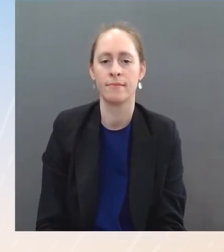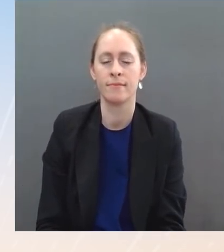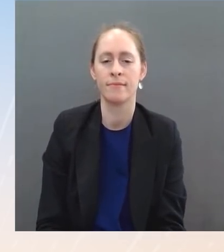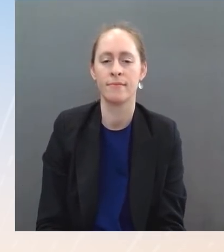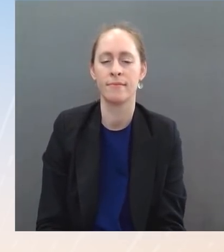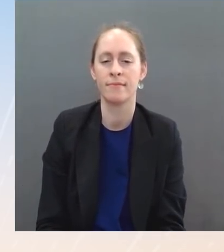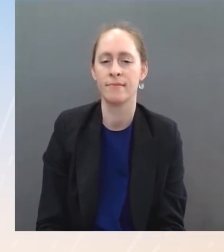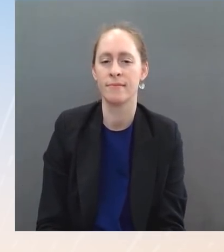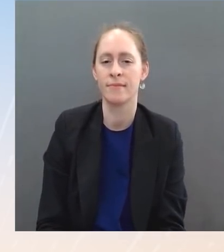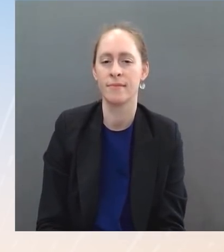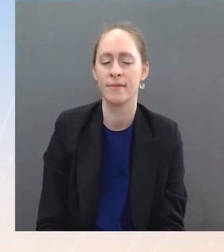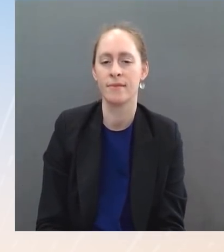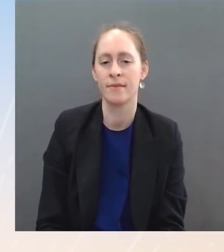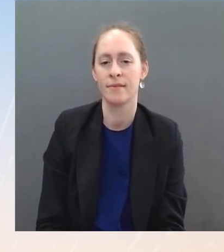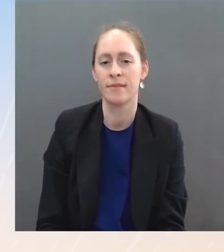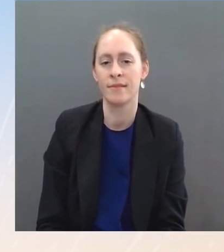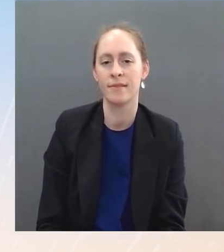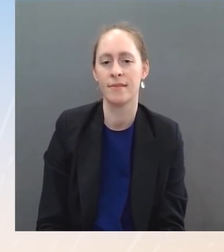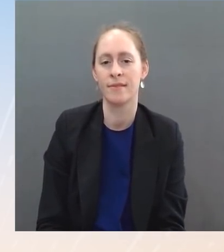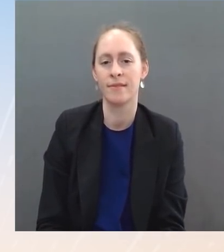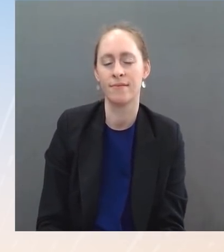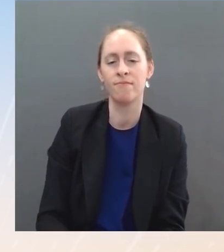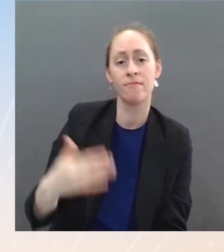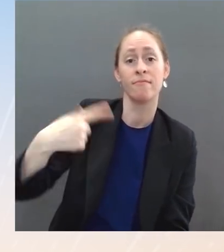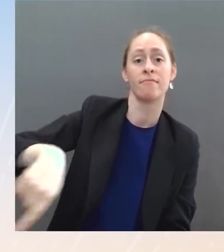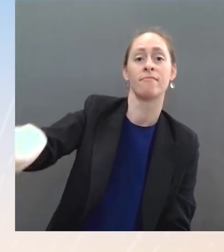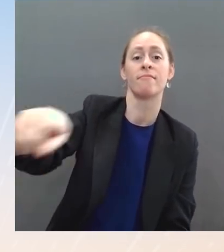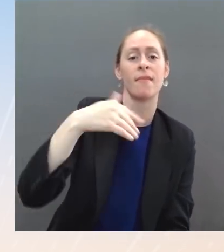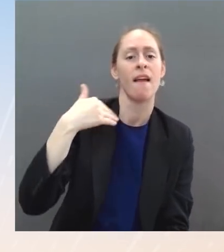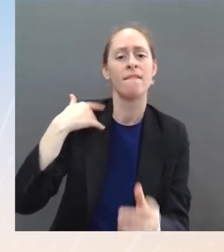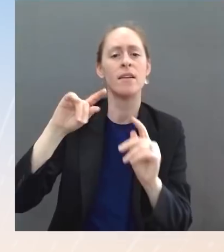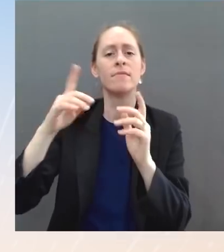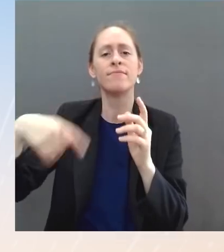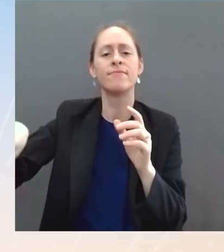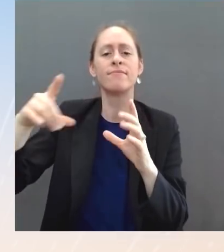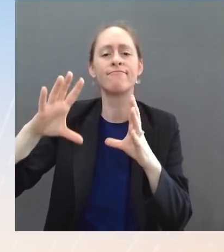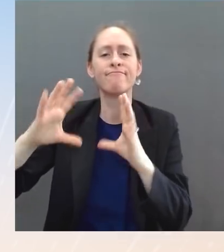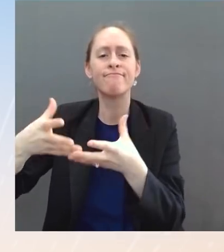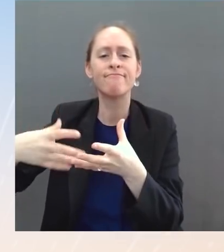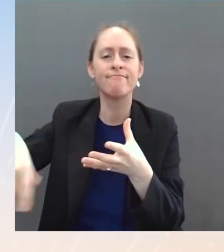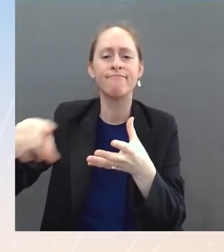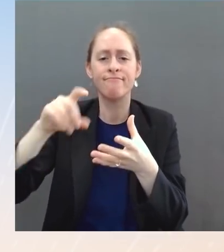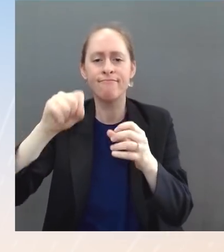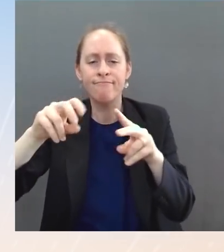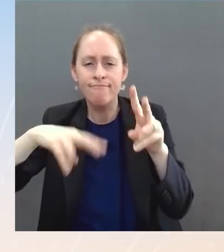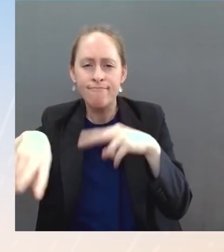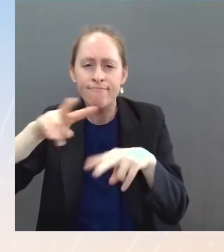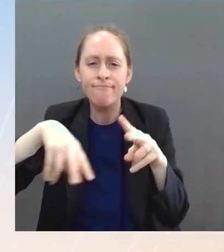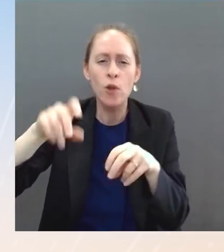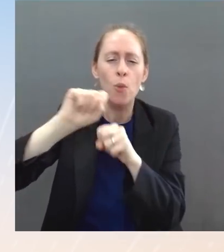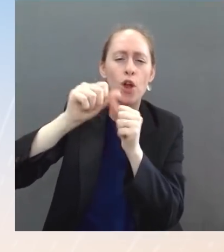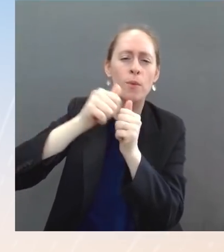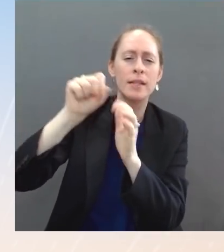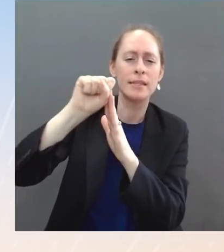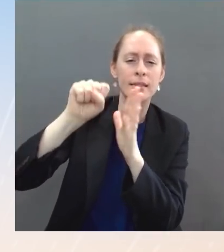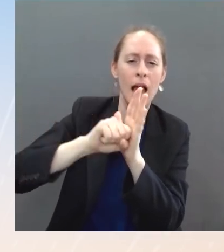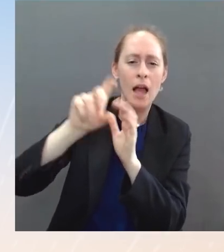and worked closely with the State Department in doing so. And we're also coordinating with key allies and partners who have their own capacities.